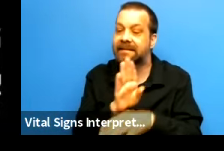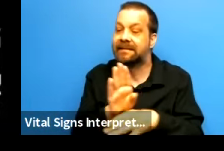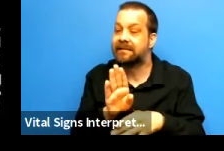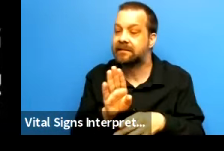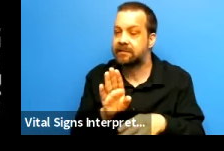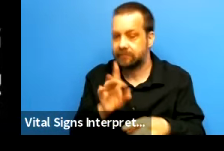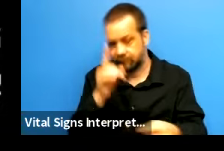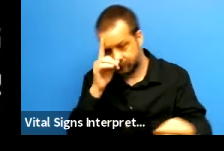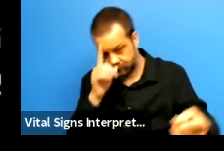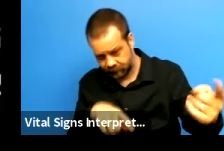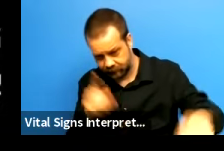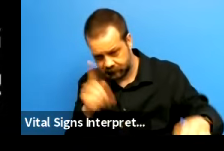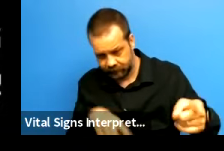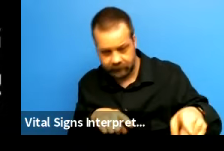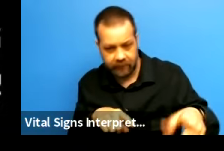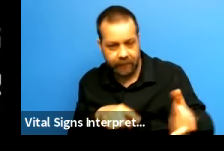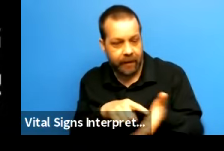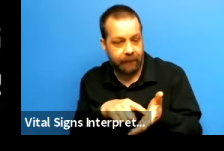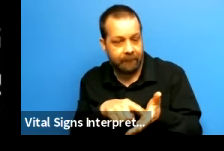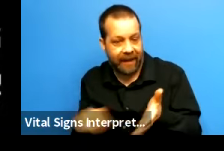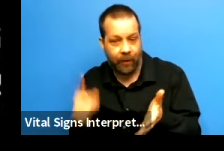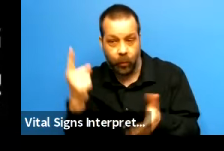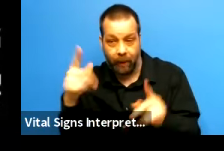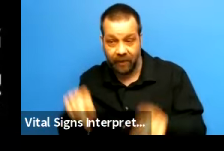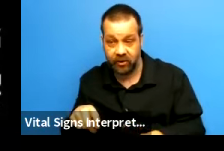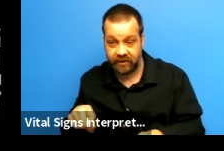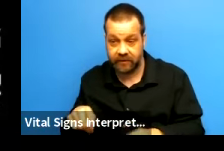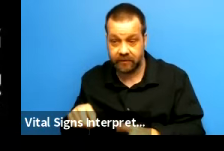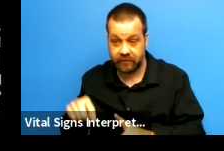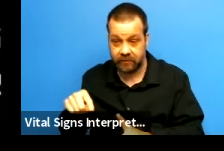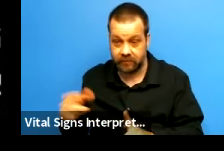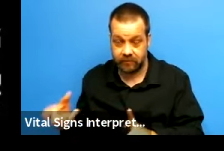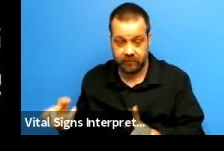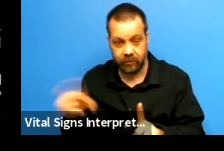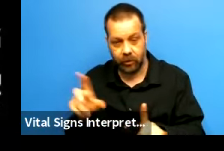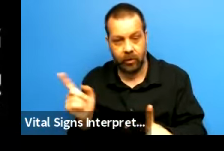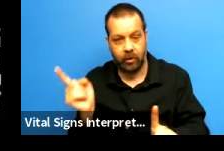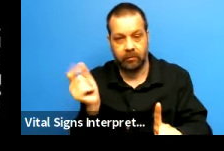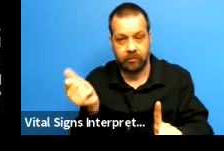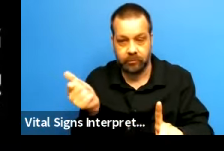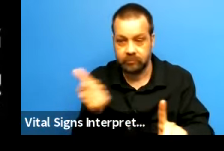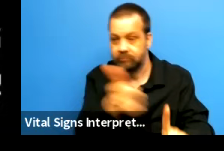so they pay one person to bring them back and forth to the work place?